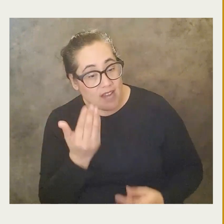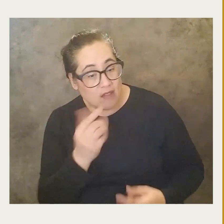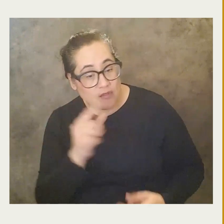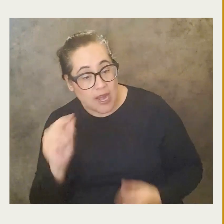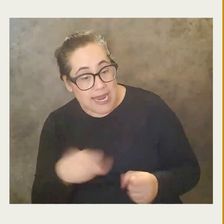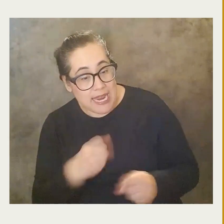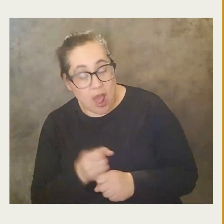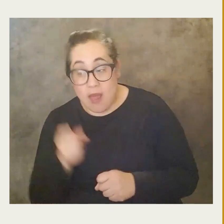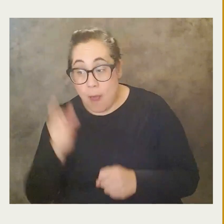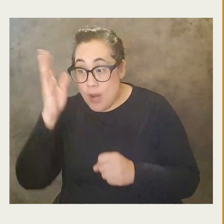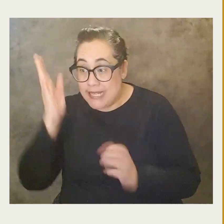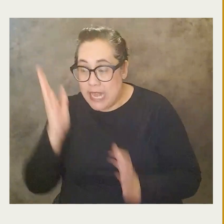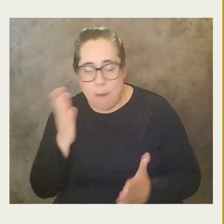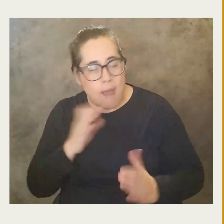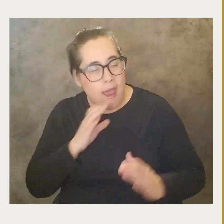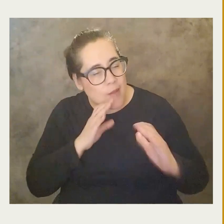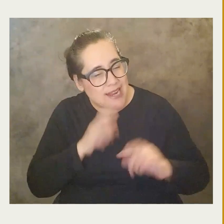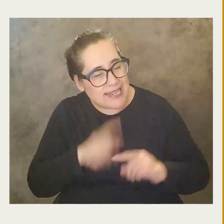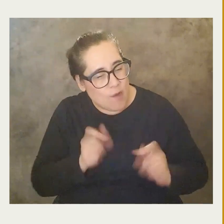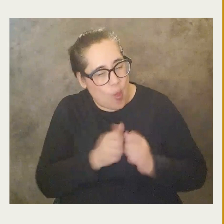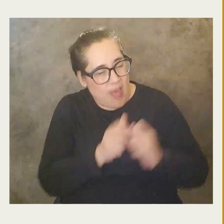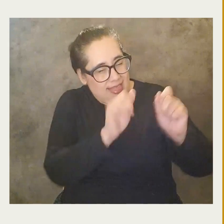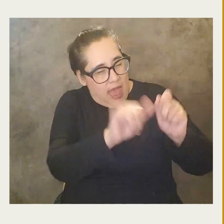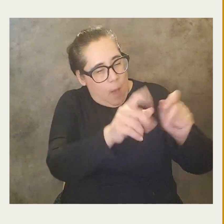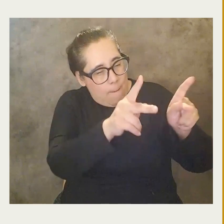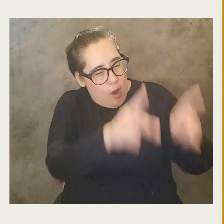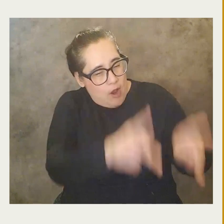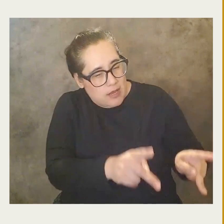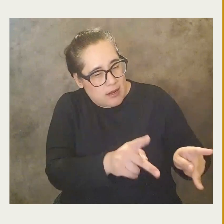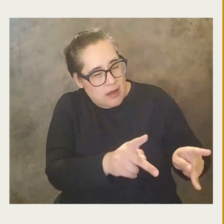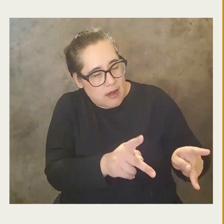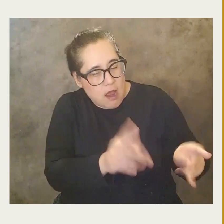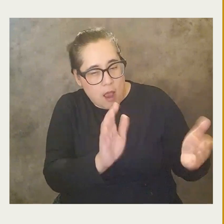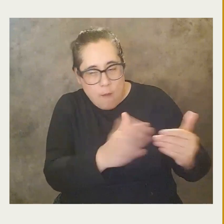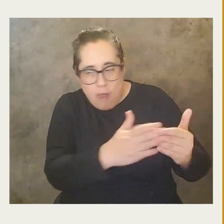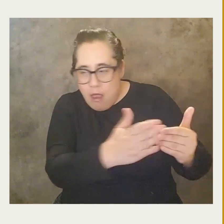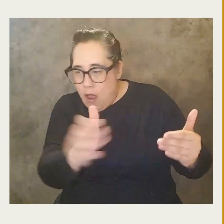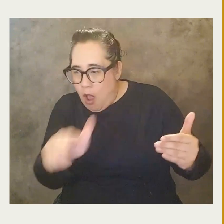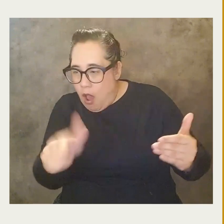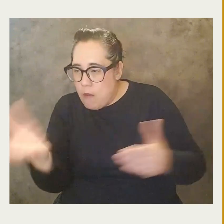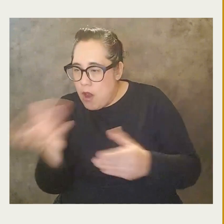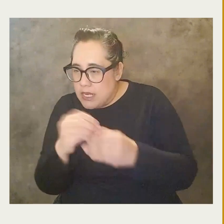That presenter may communicate differently with ... that person than with other participants.